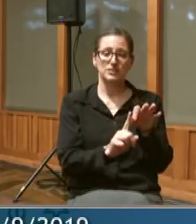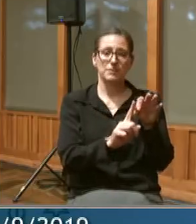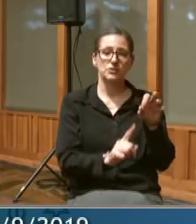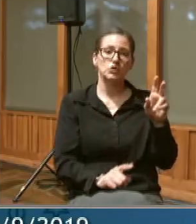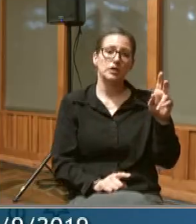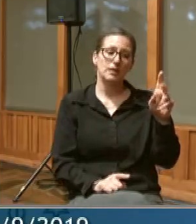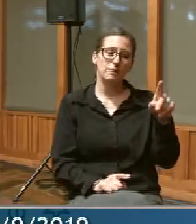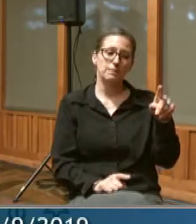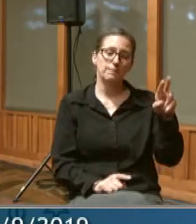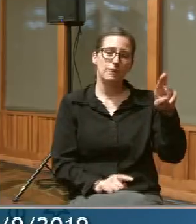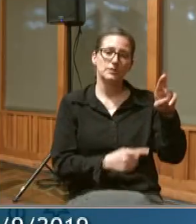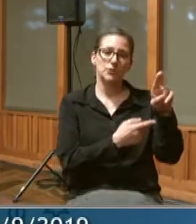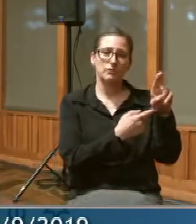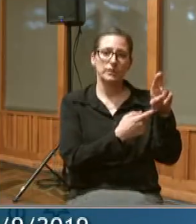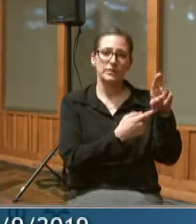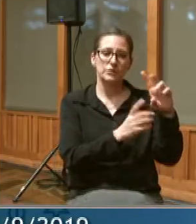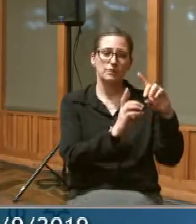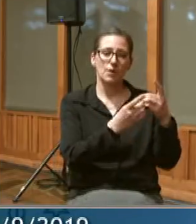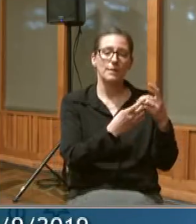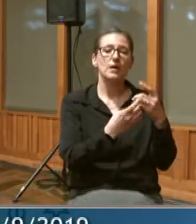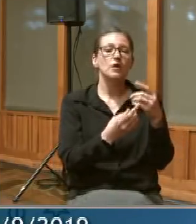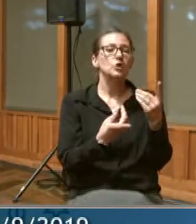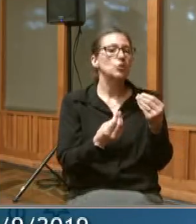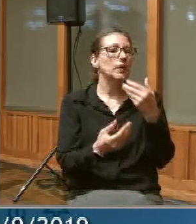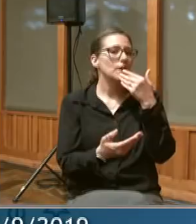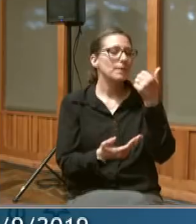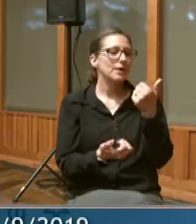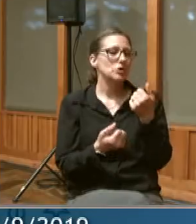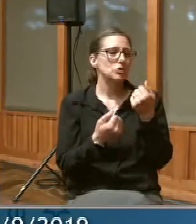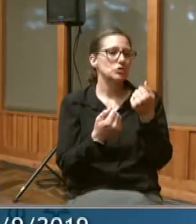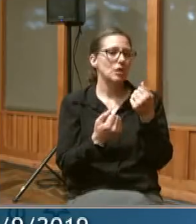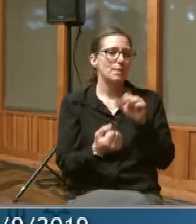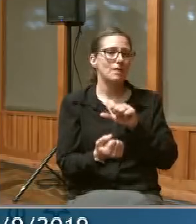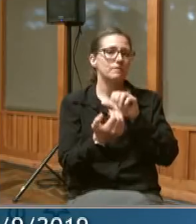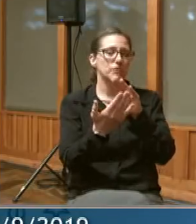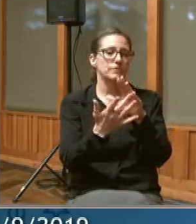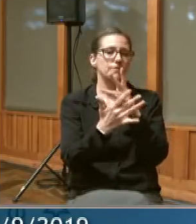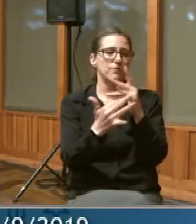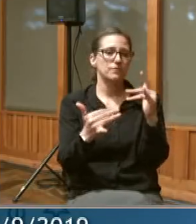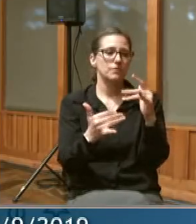THANK YOU FOR PROVIDING THIS FORMAT. OVER THE PAST TWO YEARS THE CITY ESPECIALLY PARKS AND RECREATION